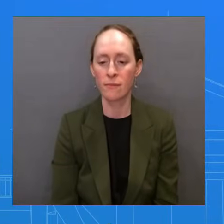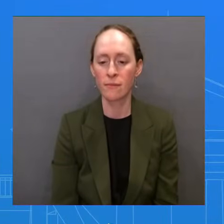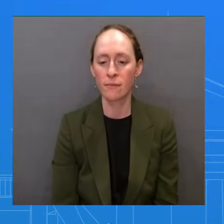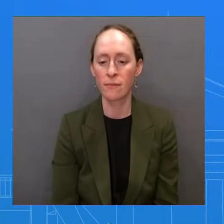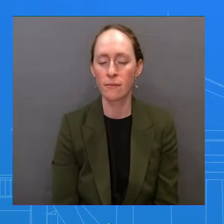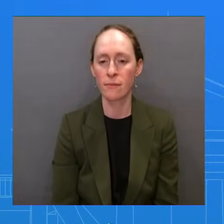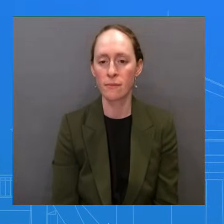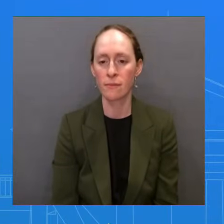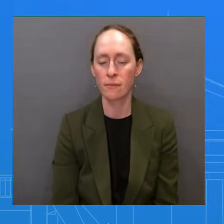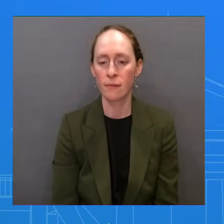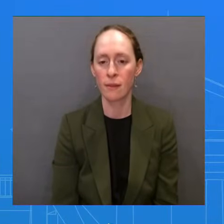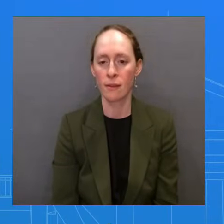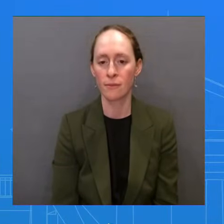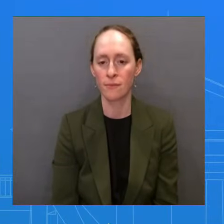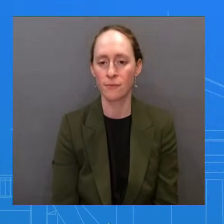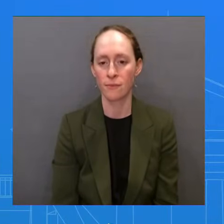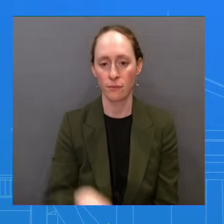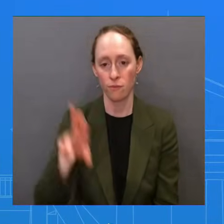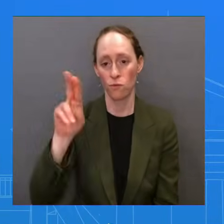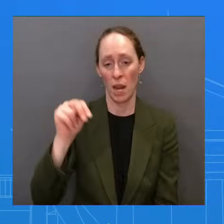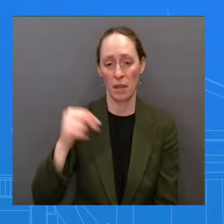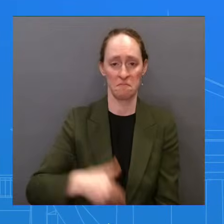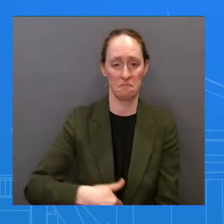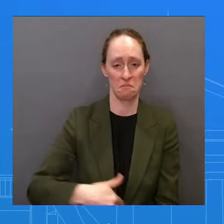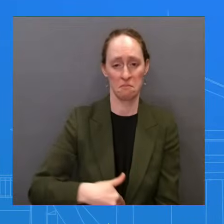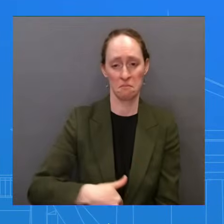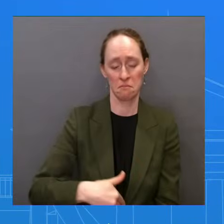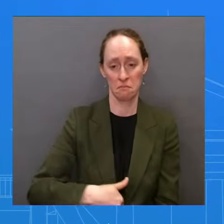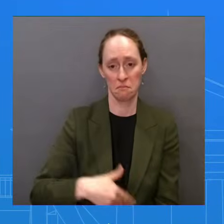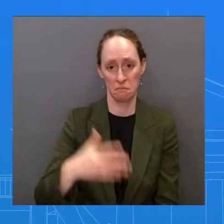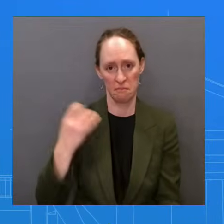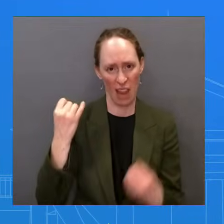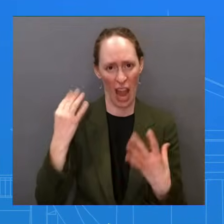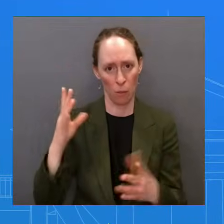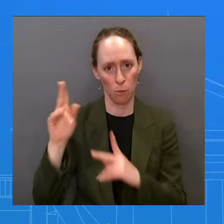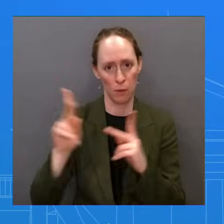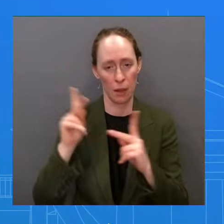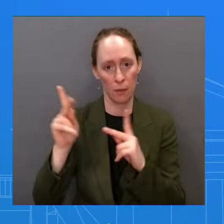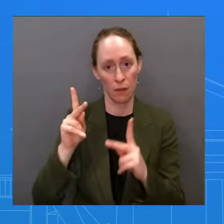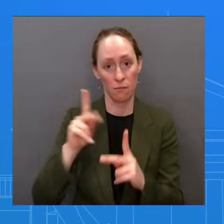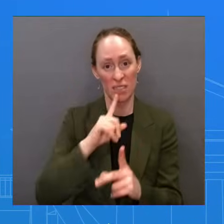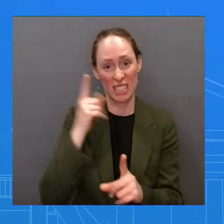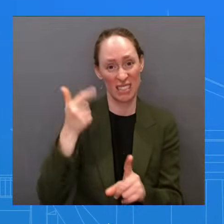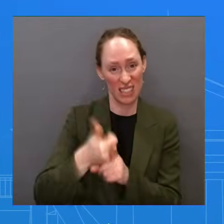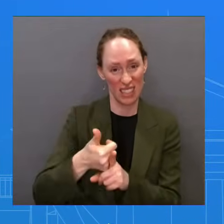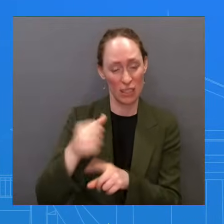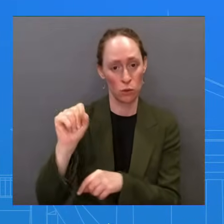and they're warning that an extra 800,000 possibly could flee the country.